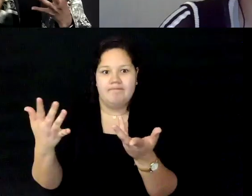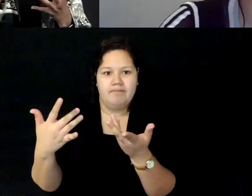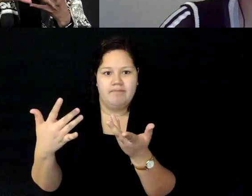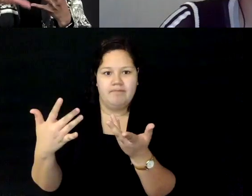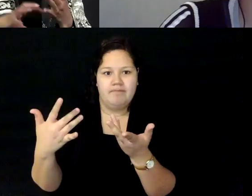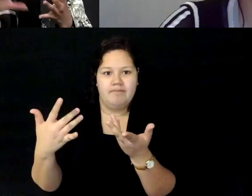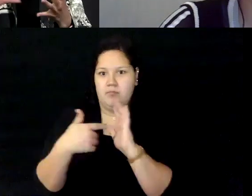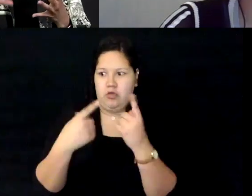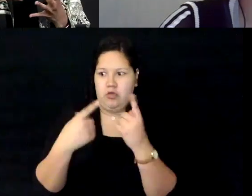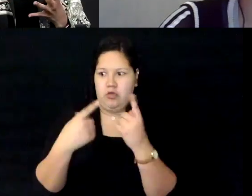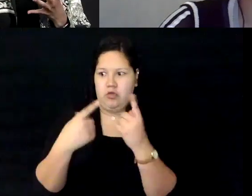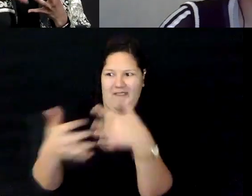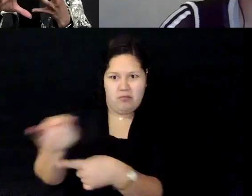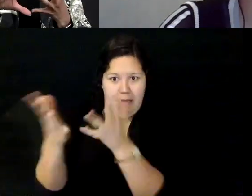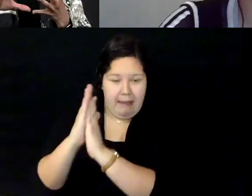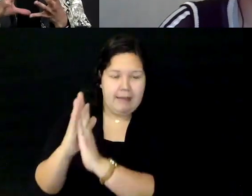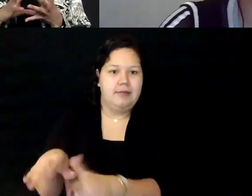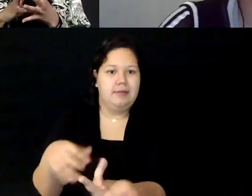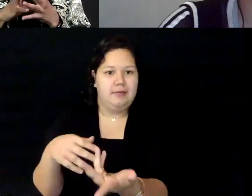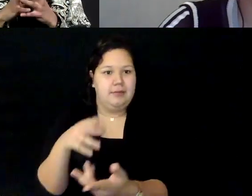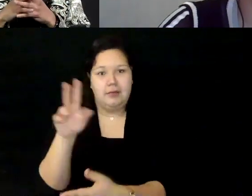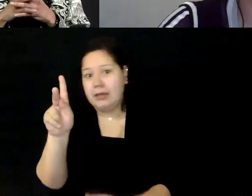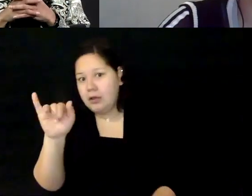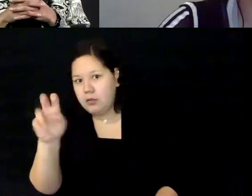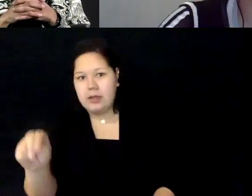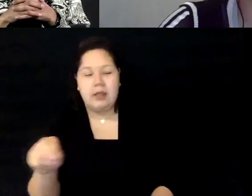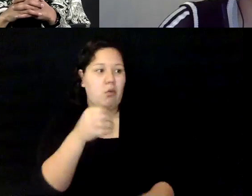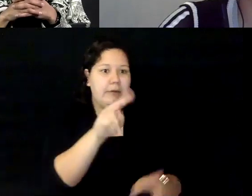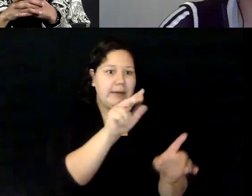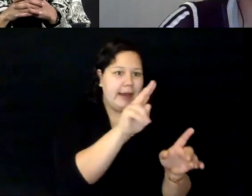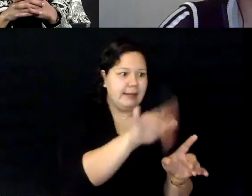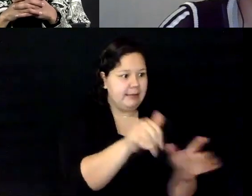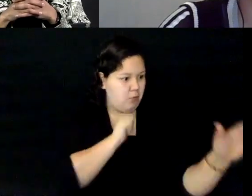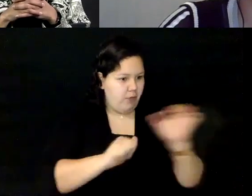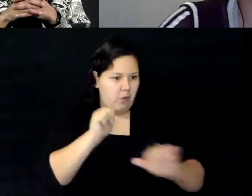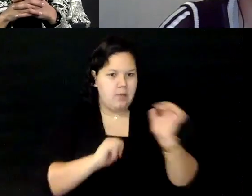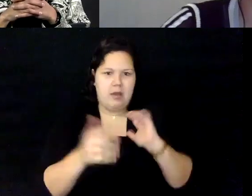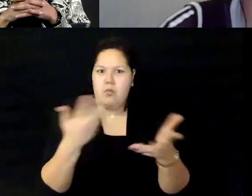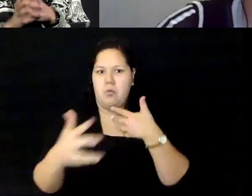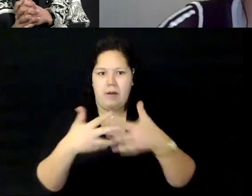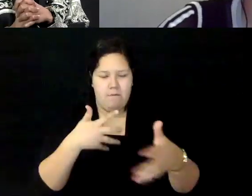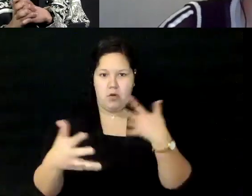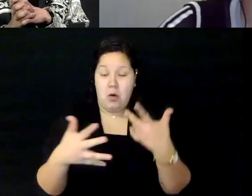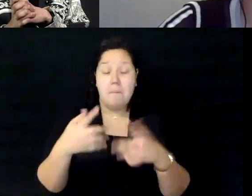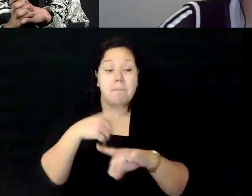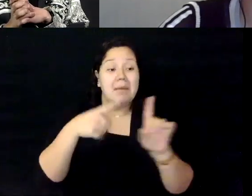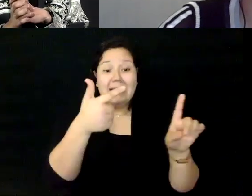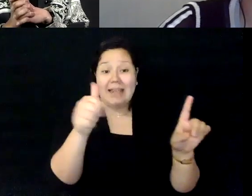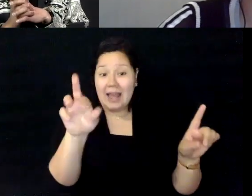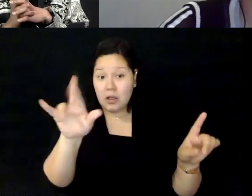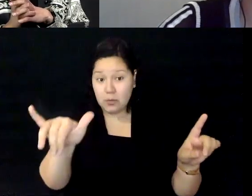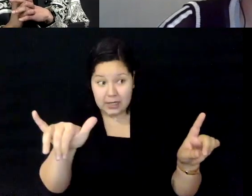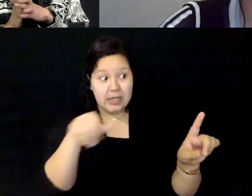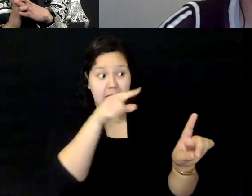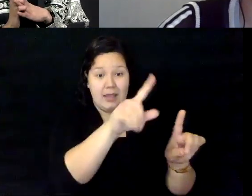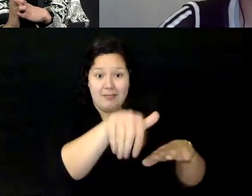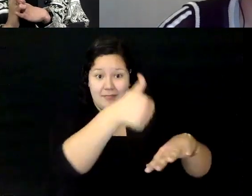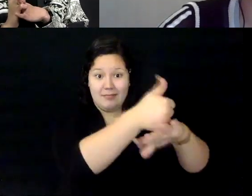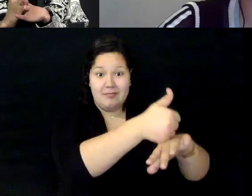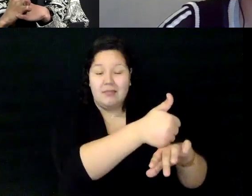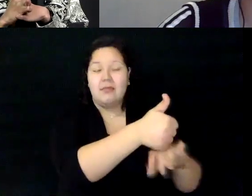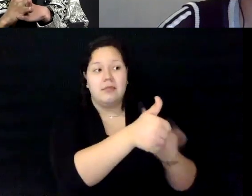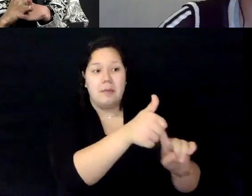performing, or Nancy Lee performing. And with the, with a gallery exhibition, and because it hadn't